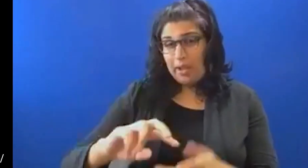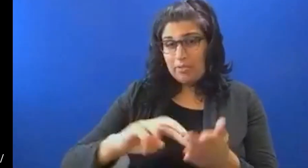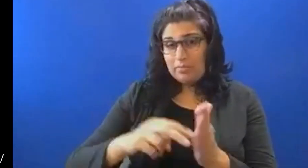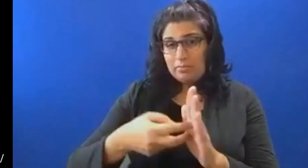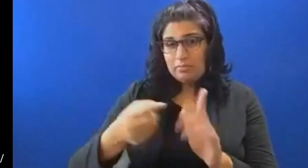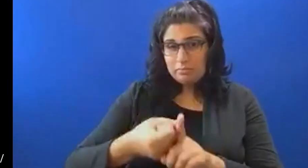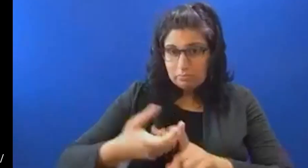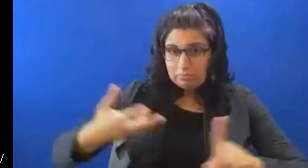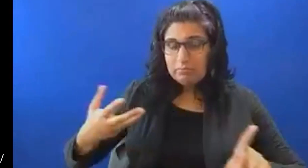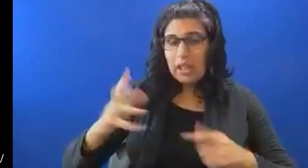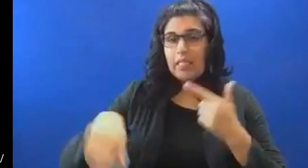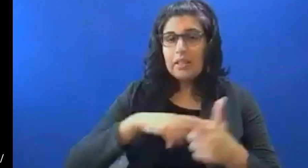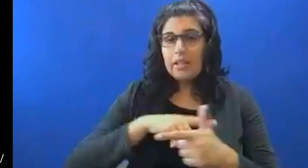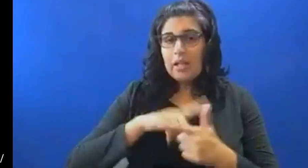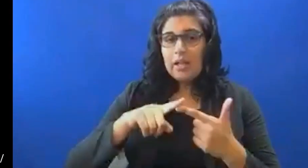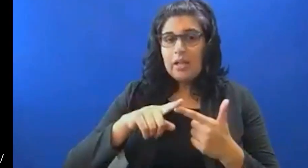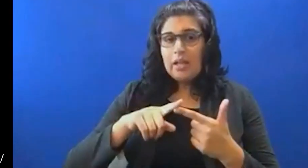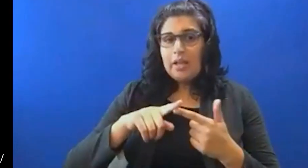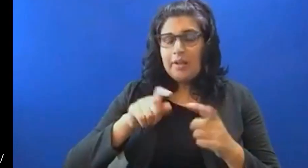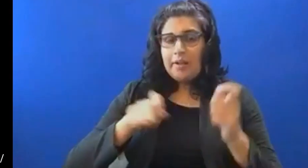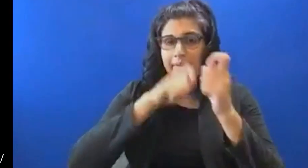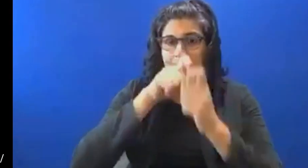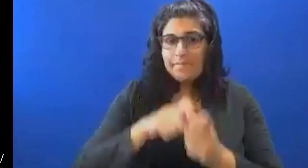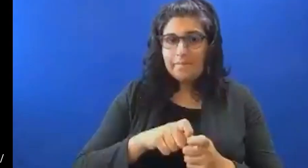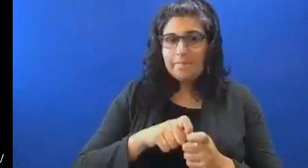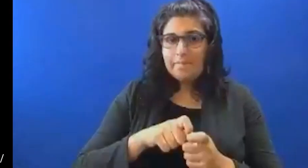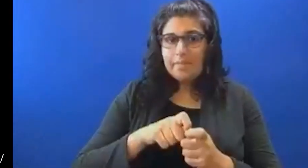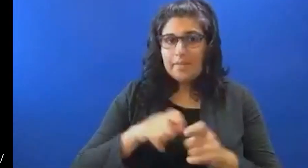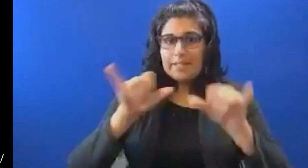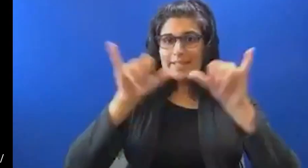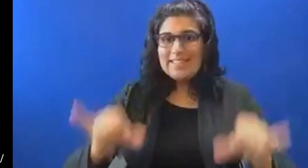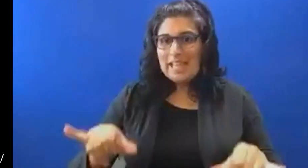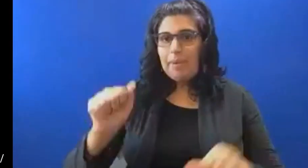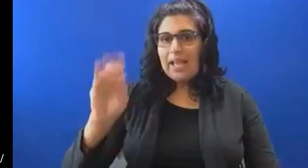And then, in more detail, what does systemic ableism look like? What is it? Yeah.